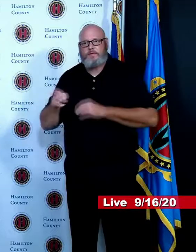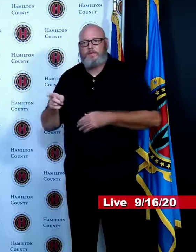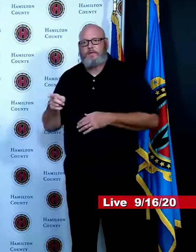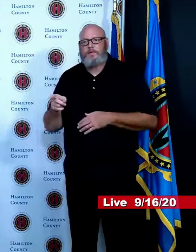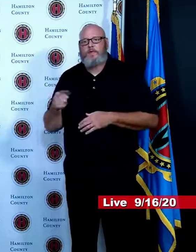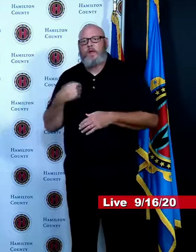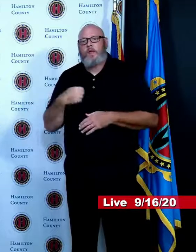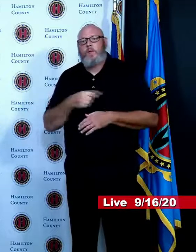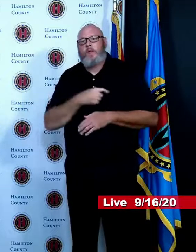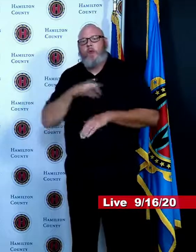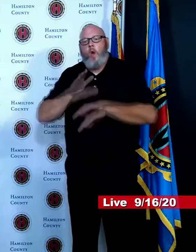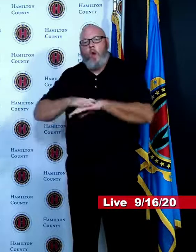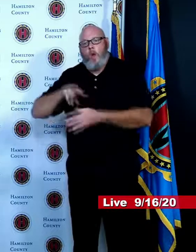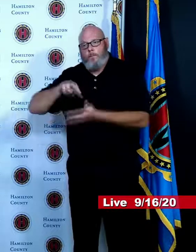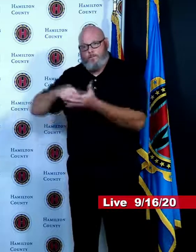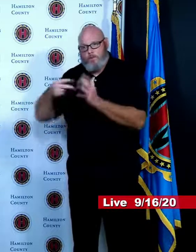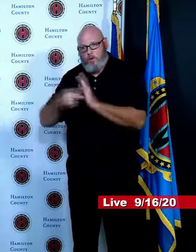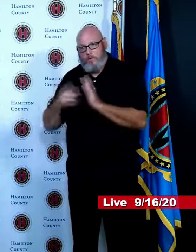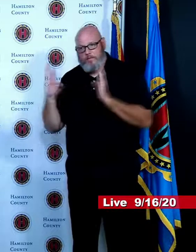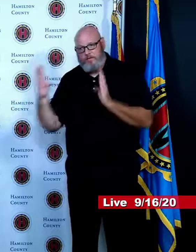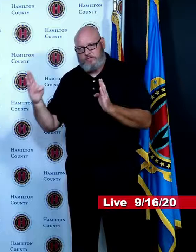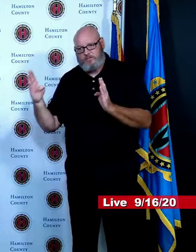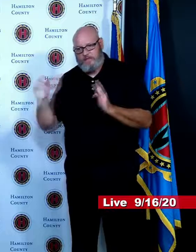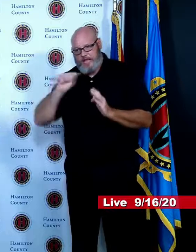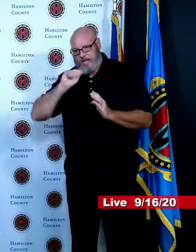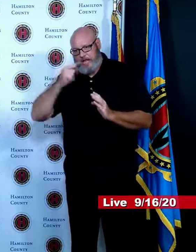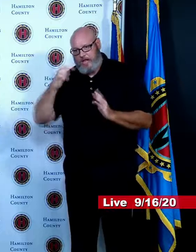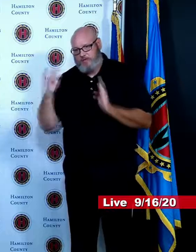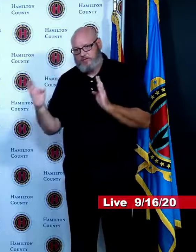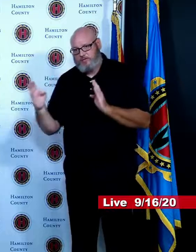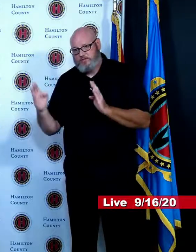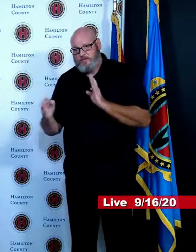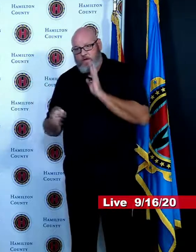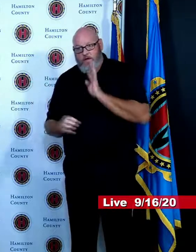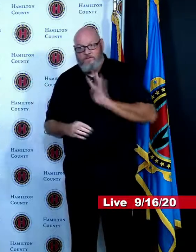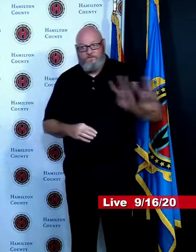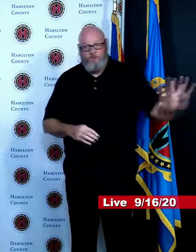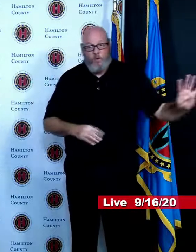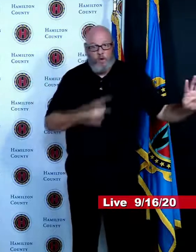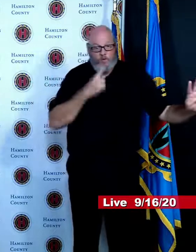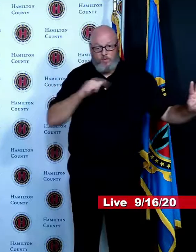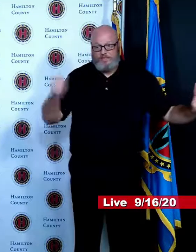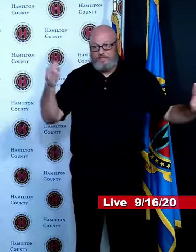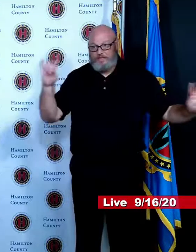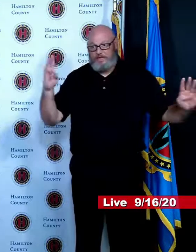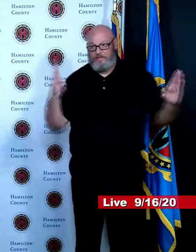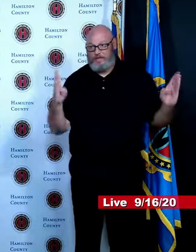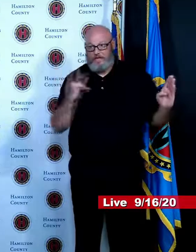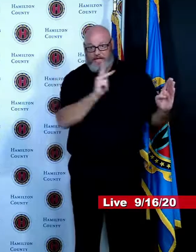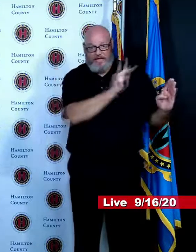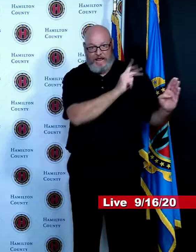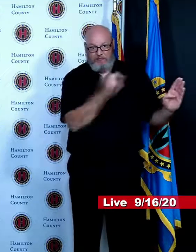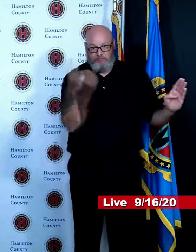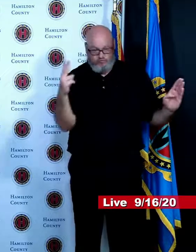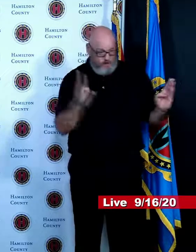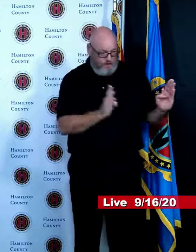report the 4 to 17 which is the K-12 which by the way had unchanged at this time and we report